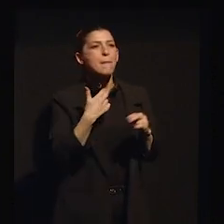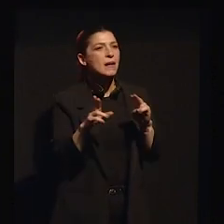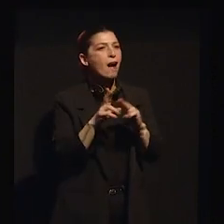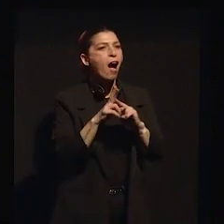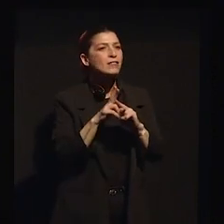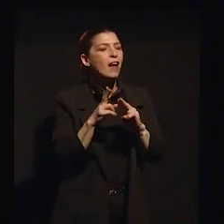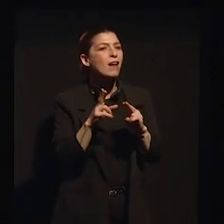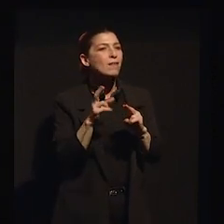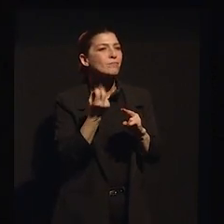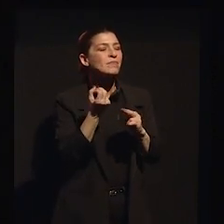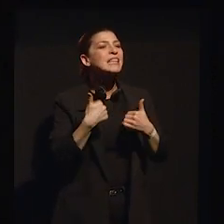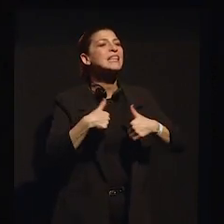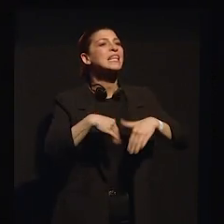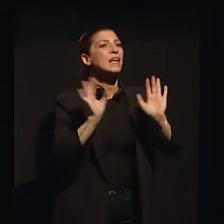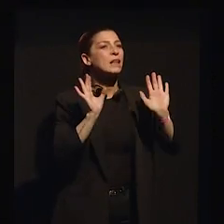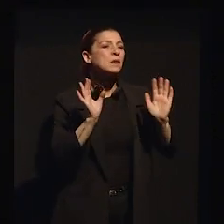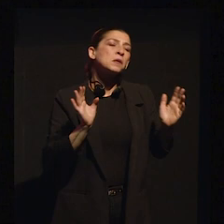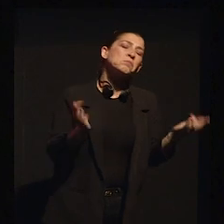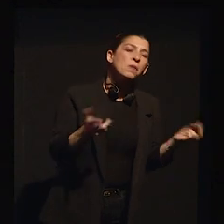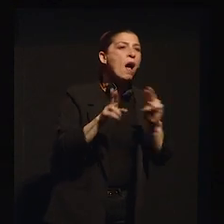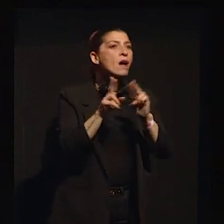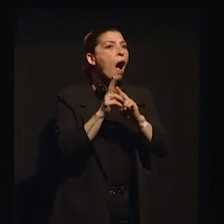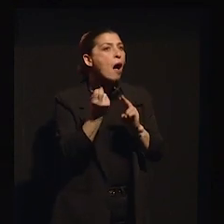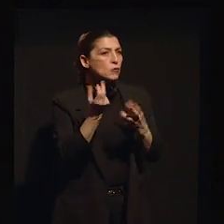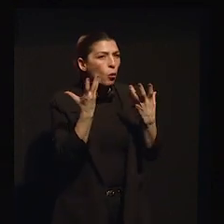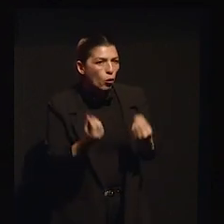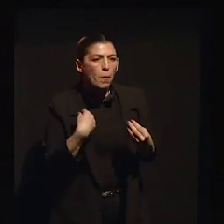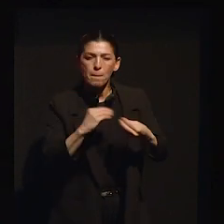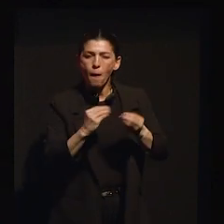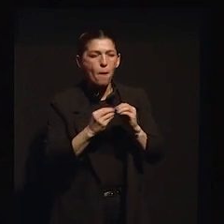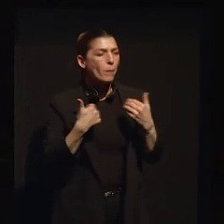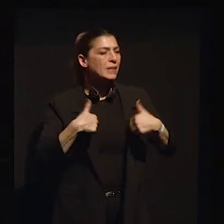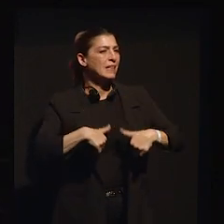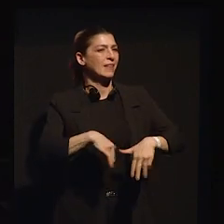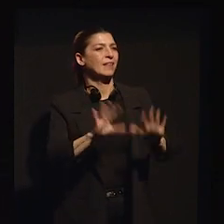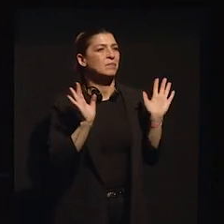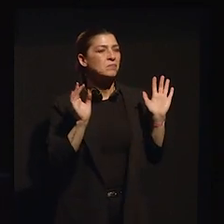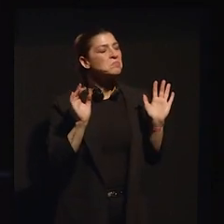But don’t worry, that didn’t land me in a bad place. I didn’t have cancer, and I found myself